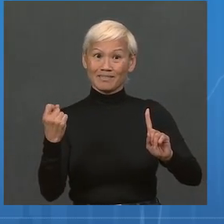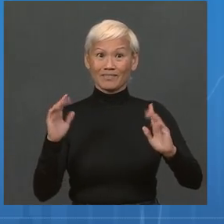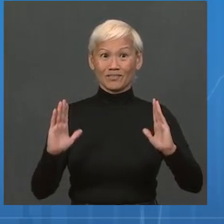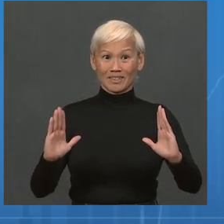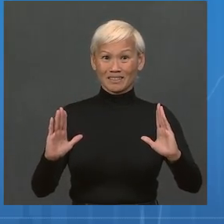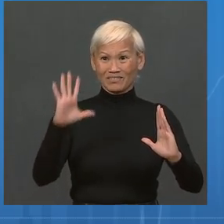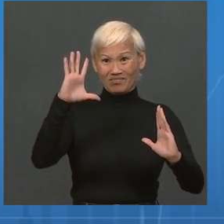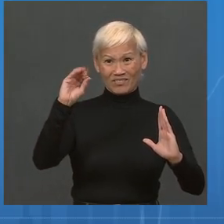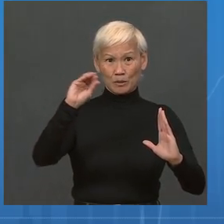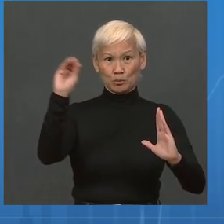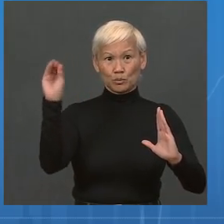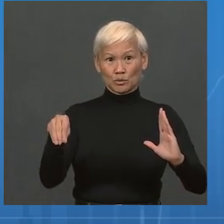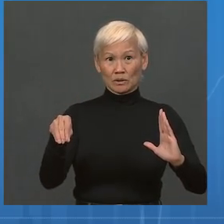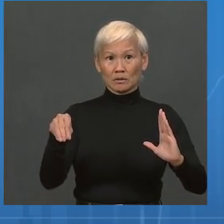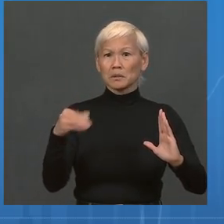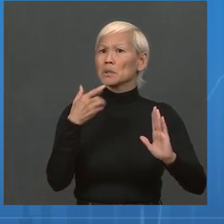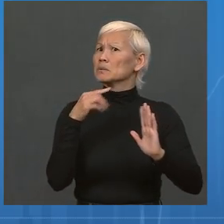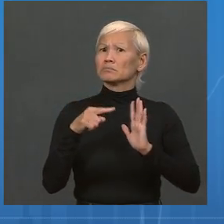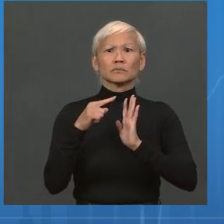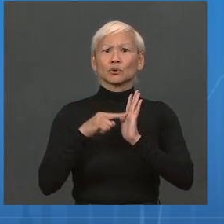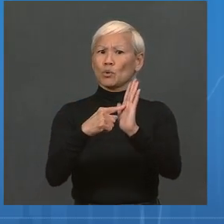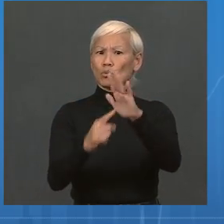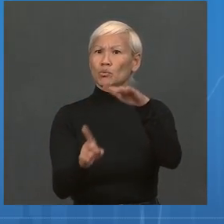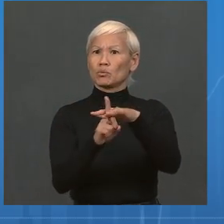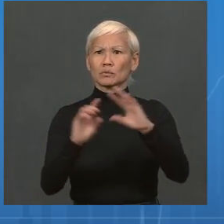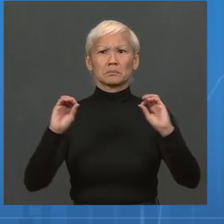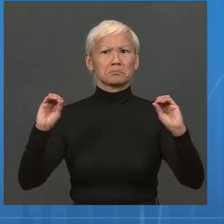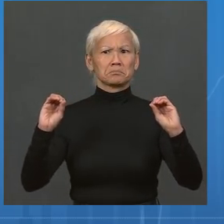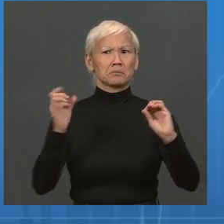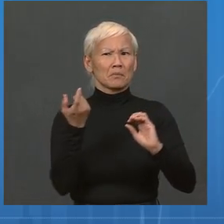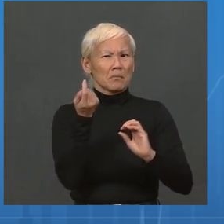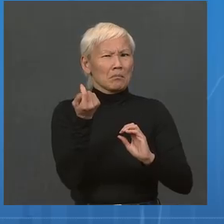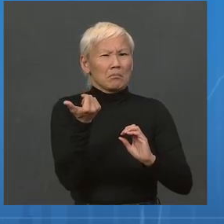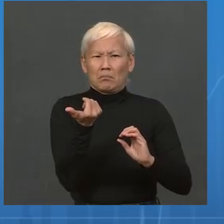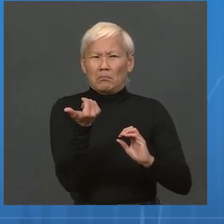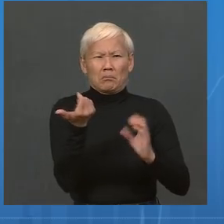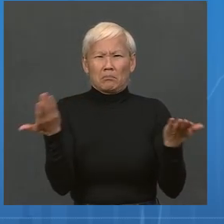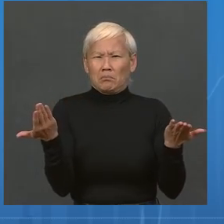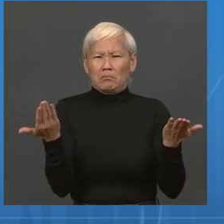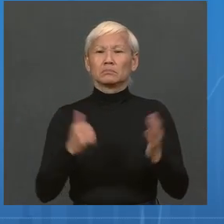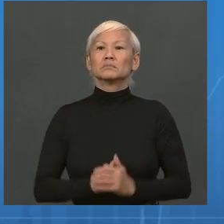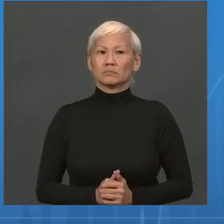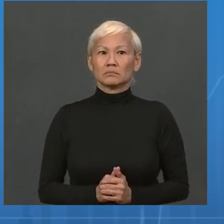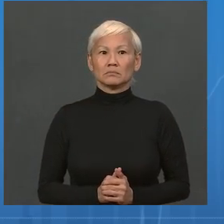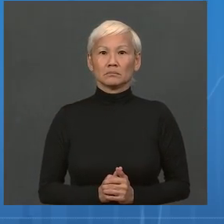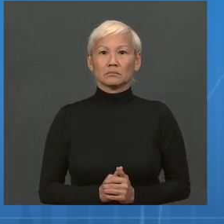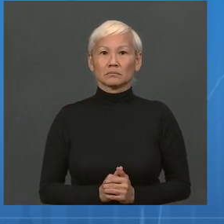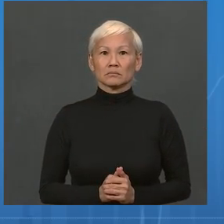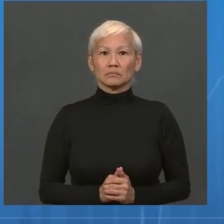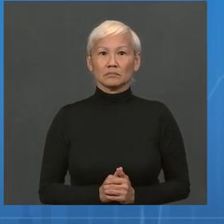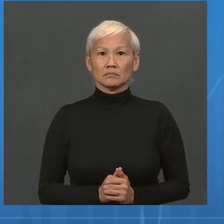So, we should not underestimate the incidence in children. Next slide. What about transmission?